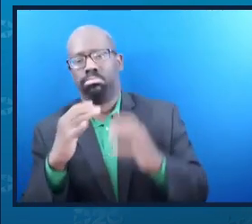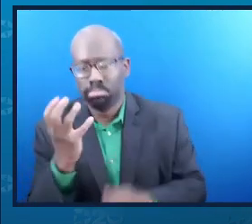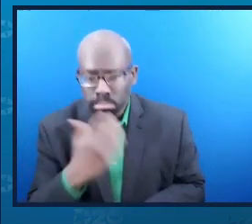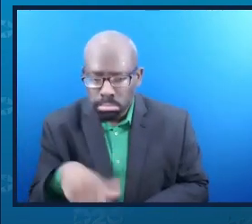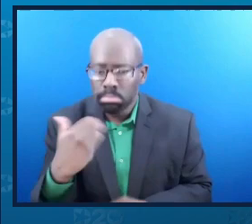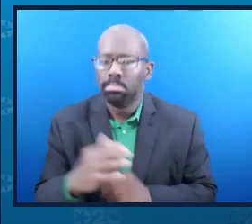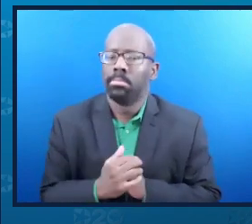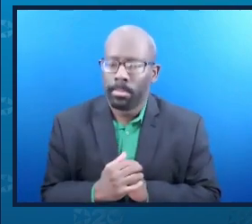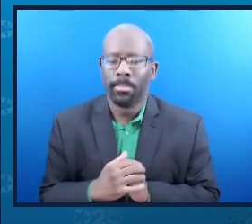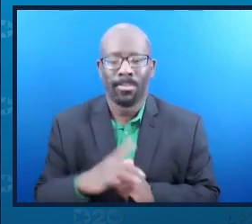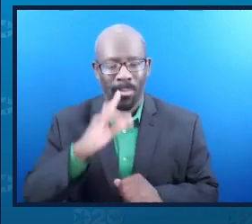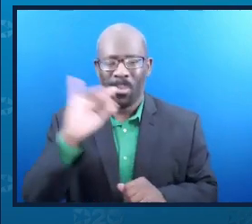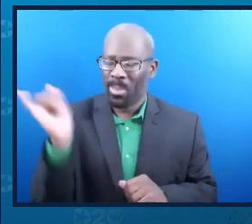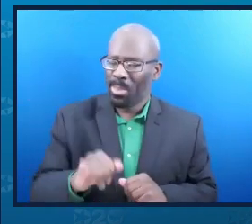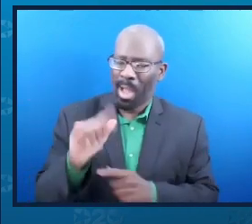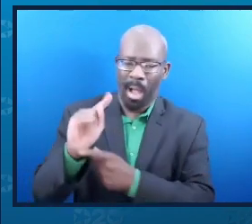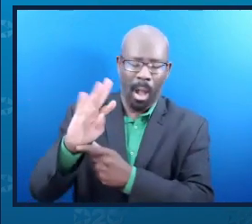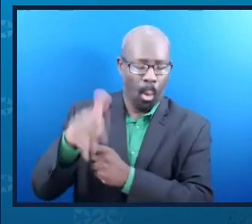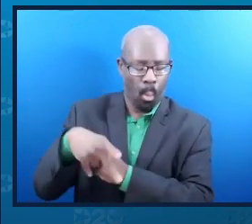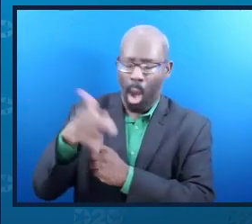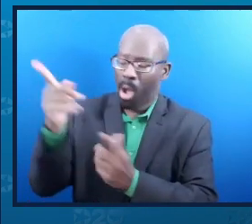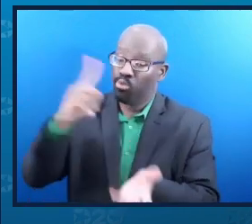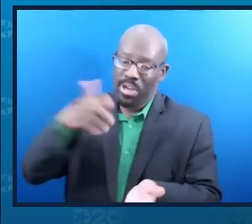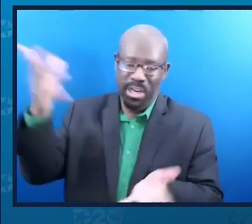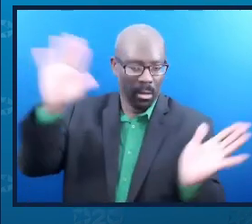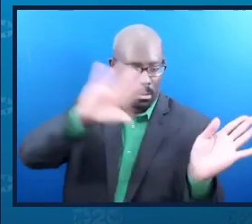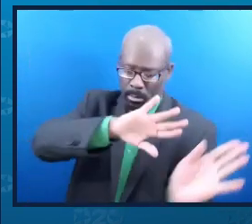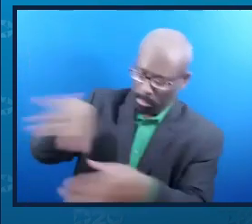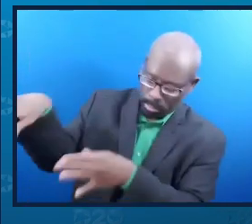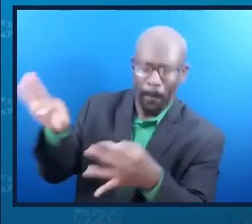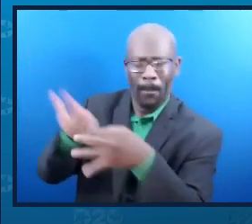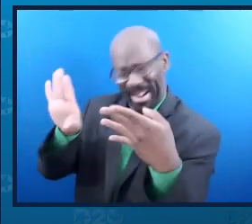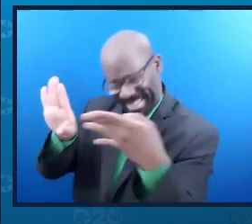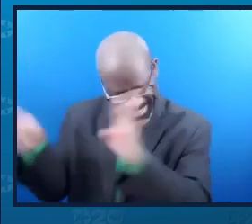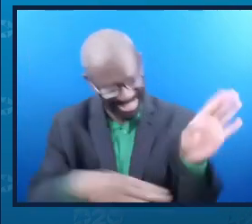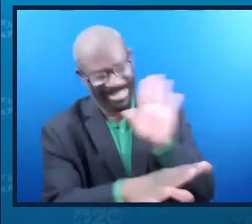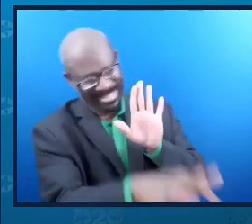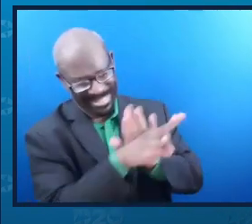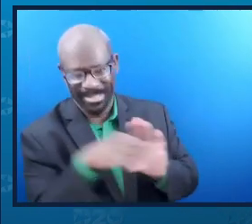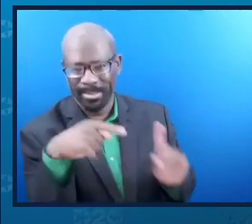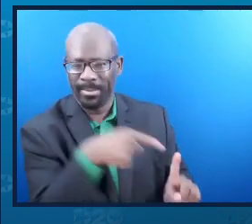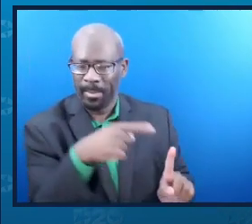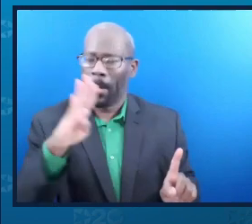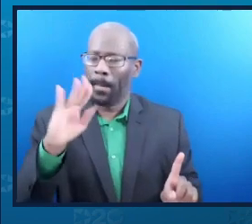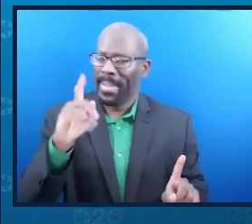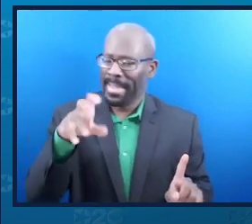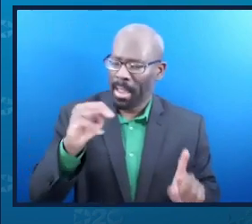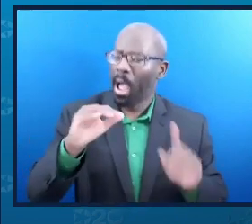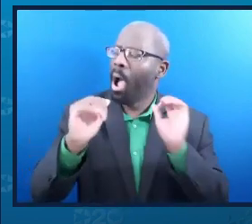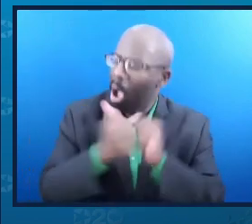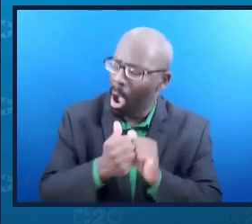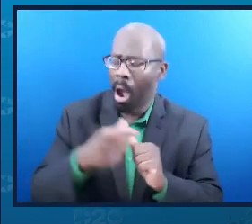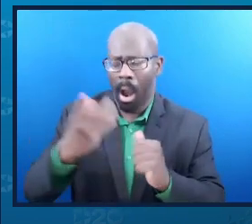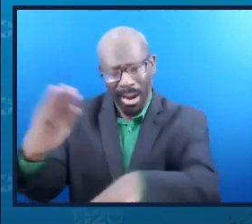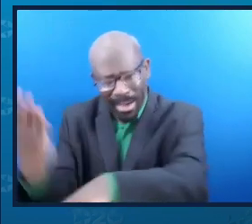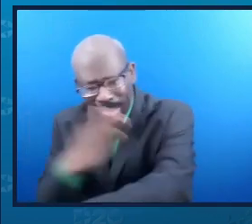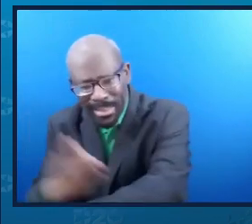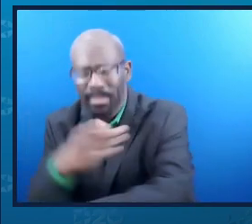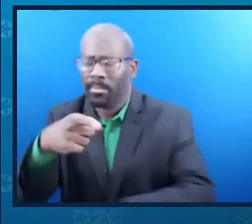ANOTHER, AND WE CAN BE STRONGER IN THE BROKEN PLACES. JOE BIDEN UNDERSTANDS THAT.